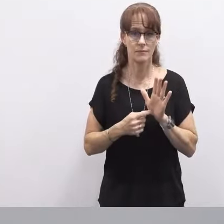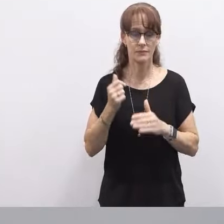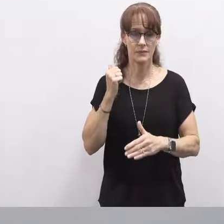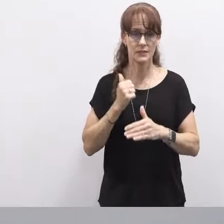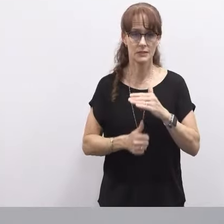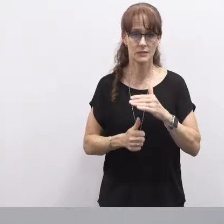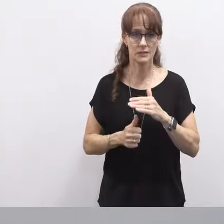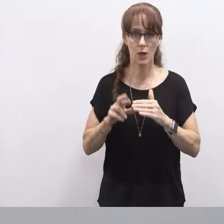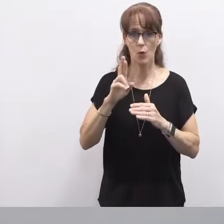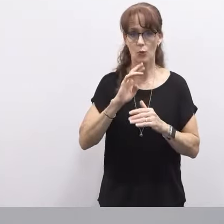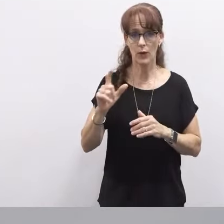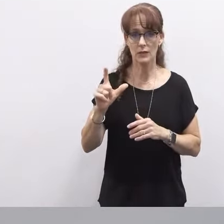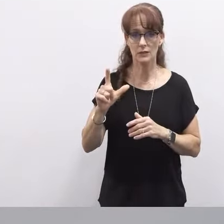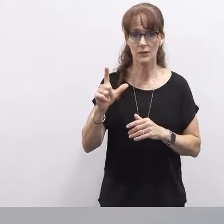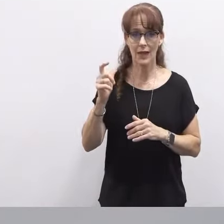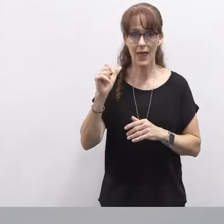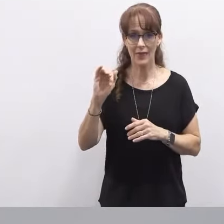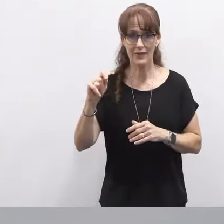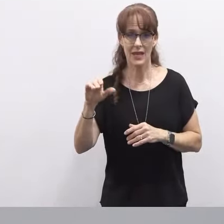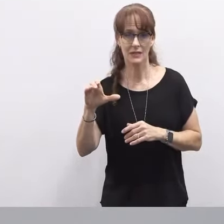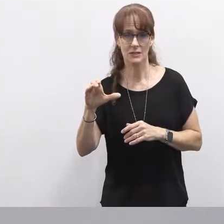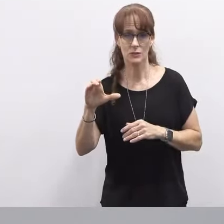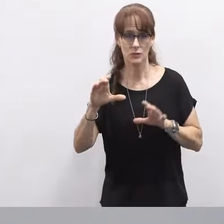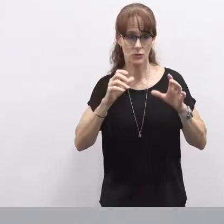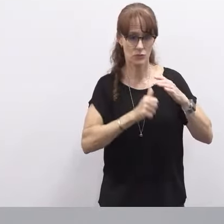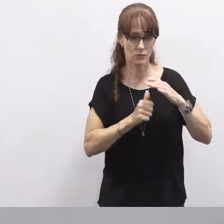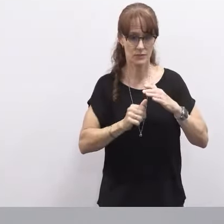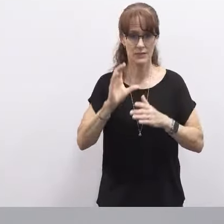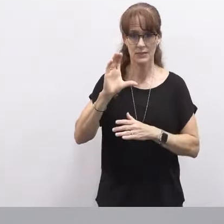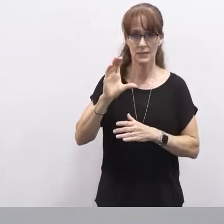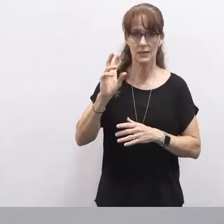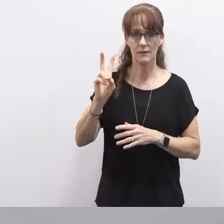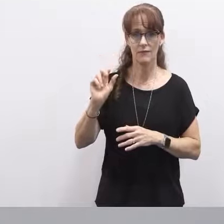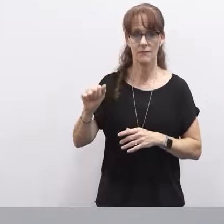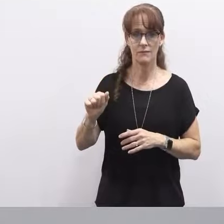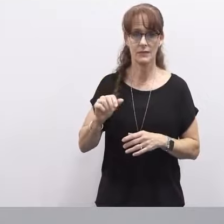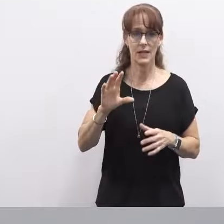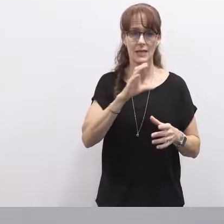the racial and ethnic subgroups, the CVAP, the citizen voting age population,